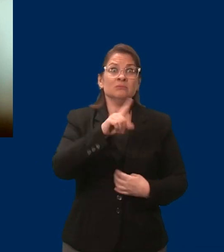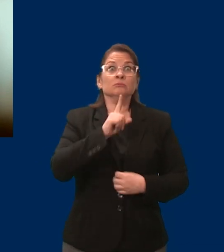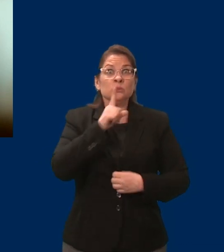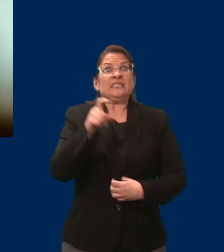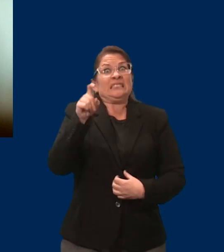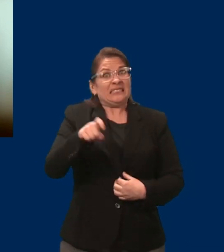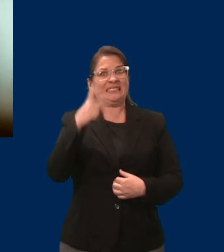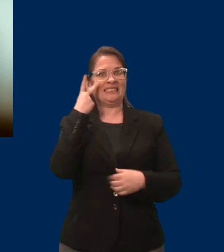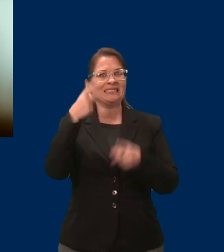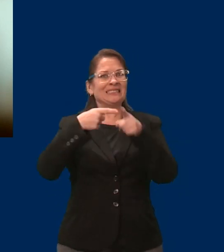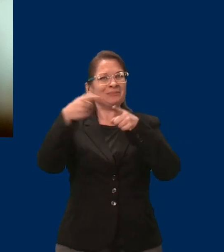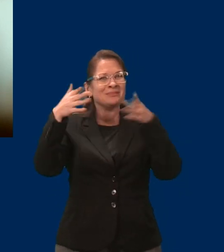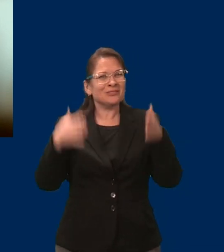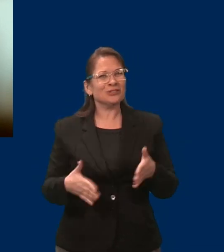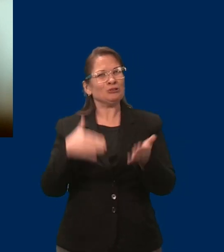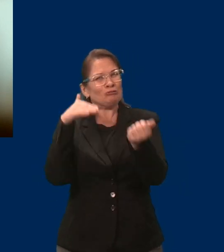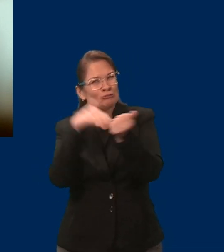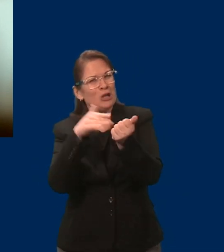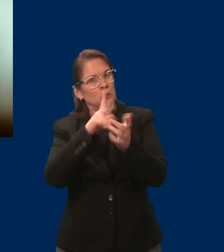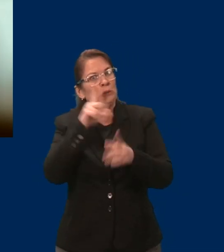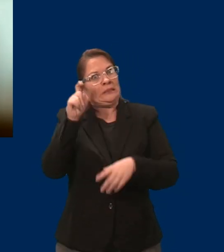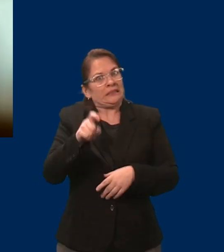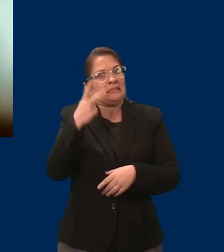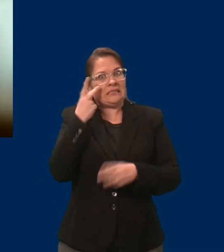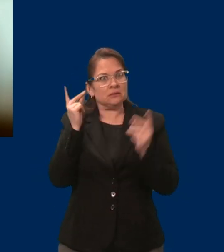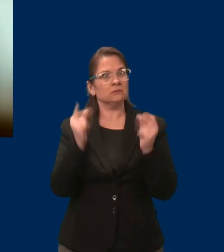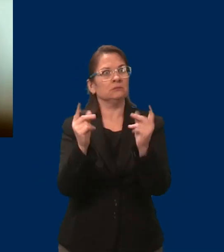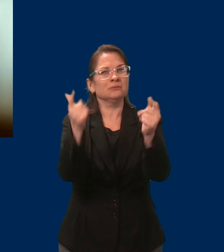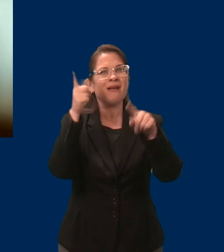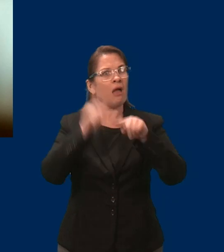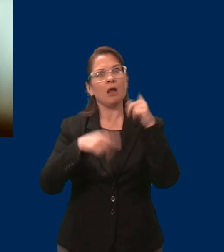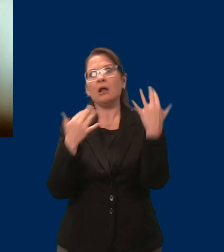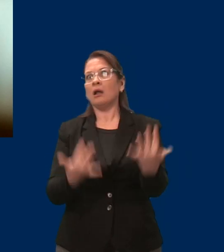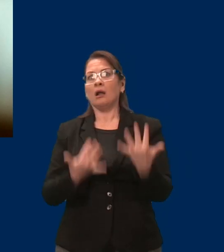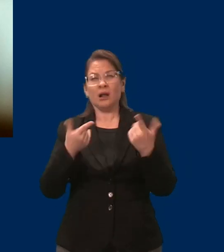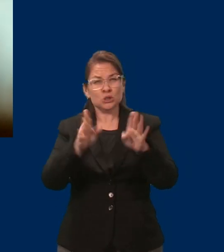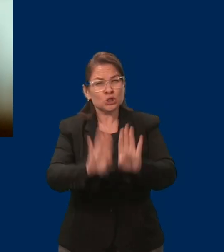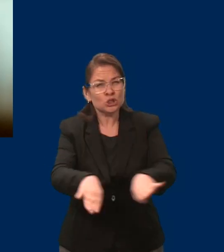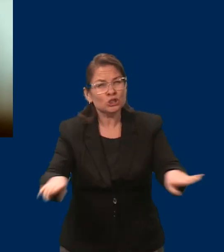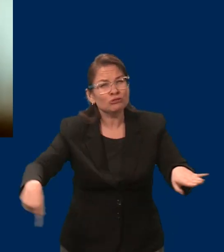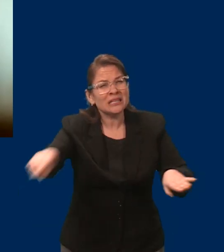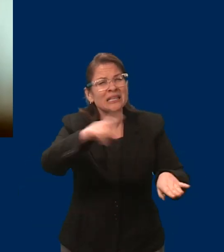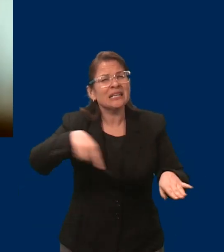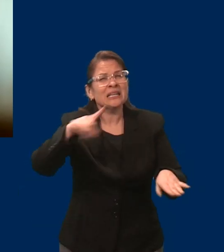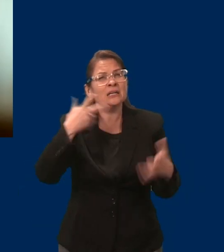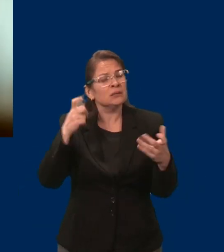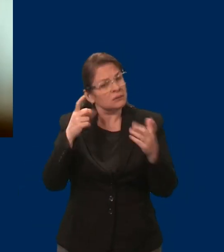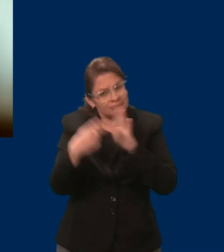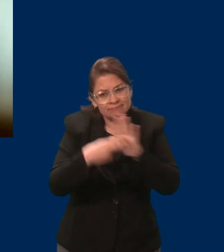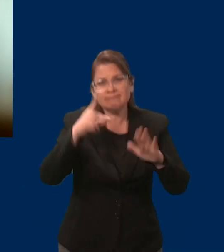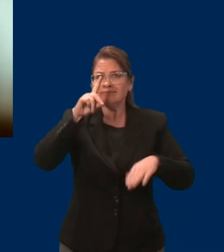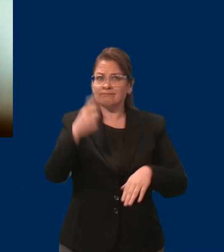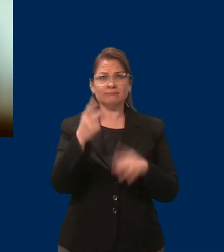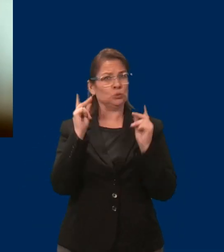especially for kids who need that with urgency for diagnosis. I'm really proud of this bill,